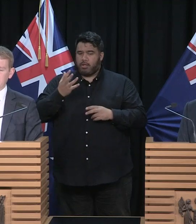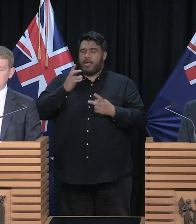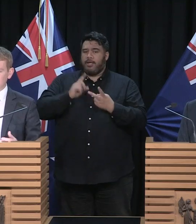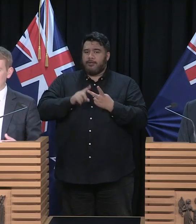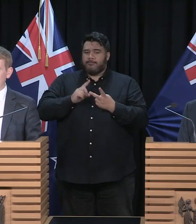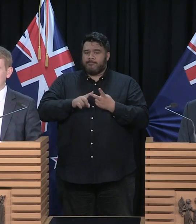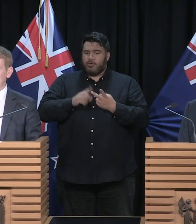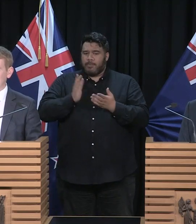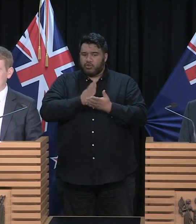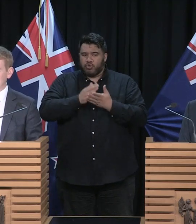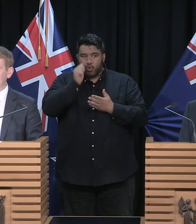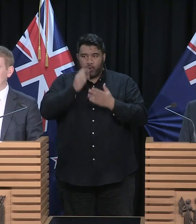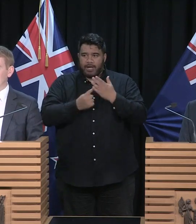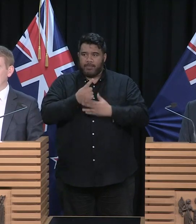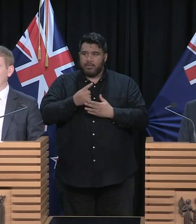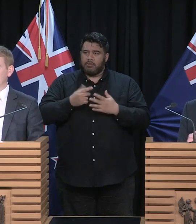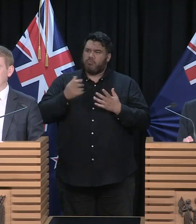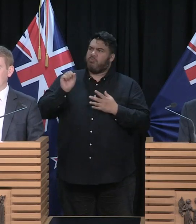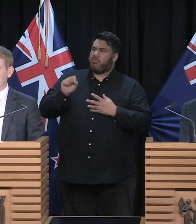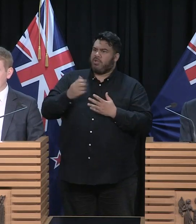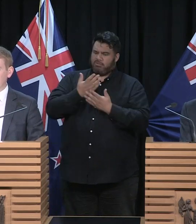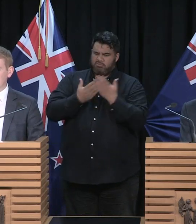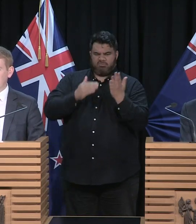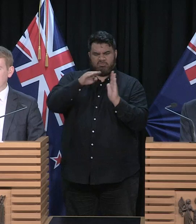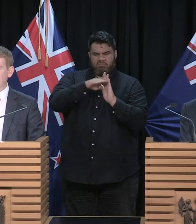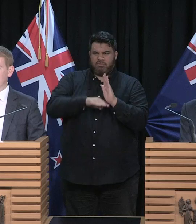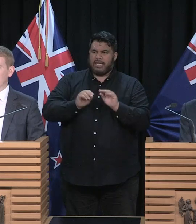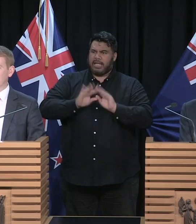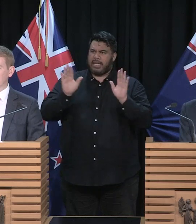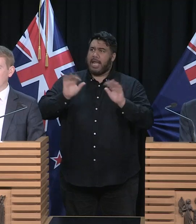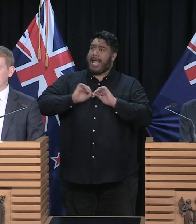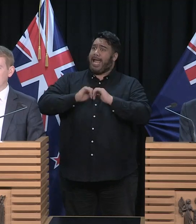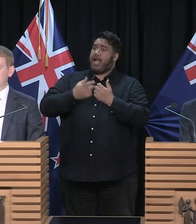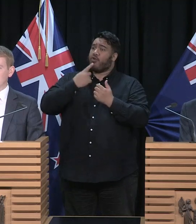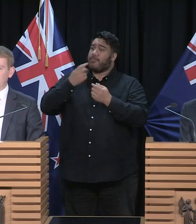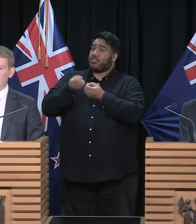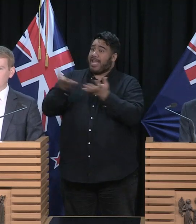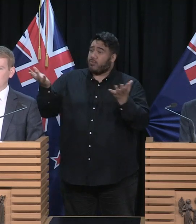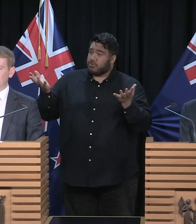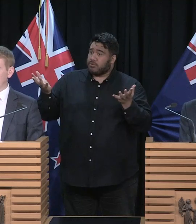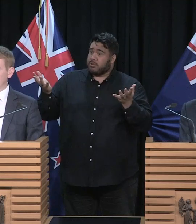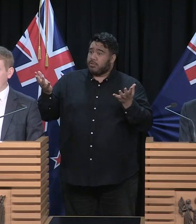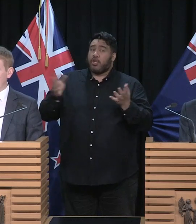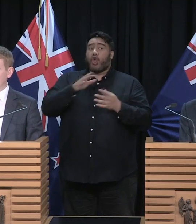of the extent of the wrongdoing and the extent of the breach? Look, it was a matter for the inquiry. I think the terms